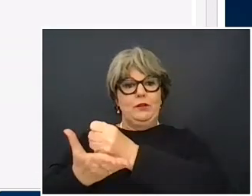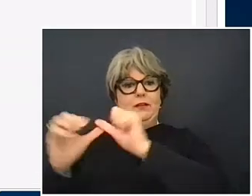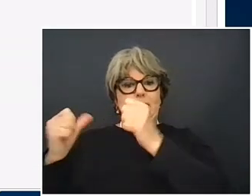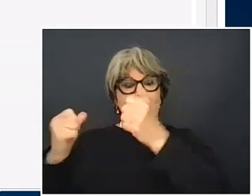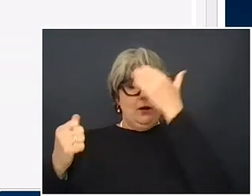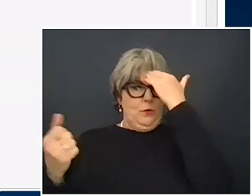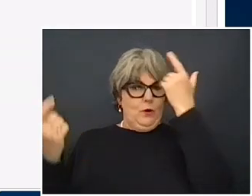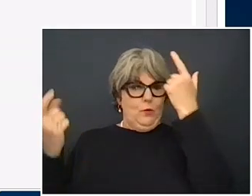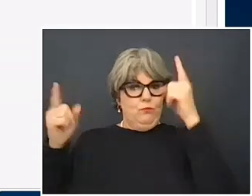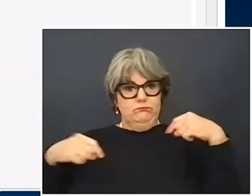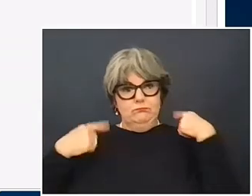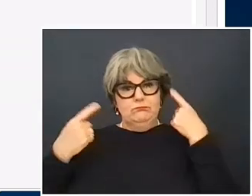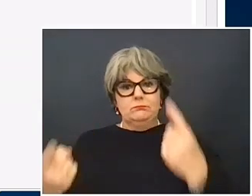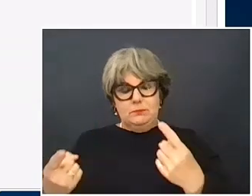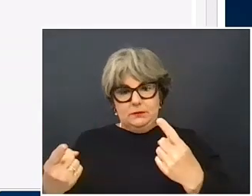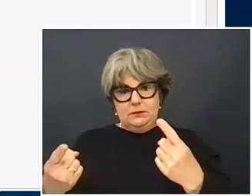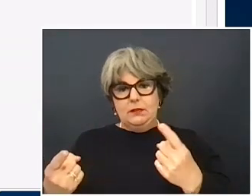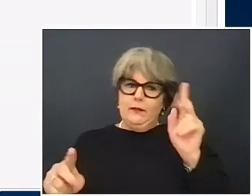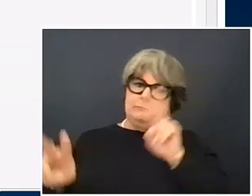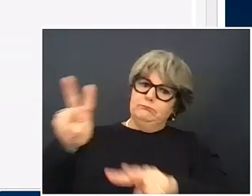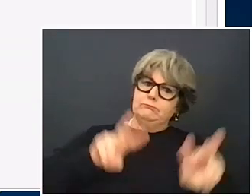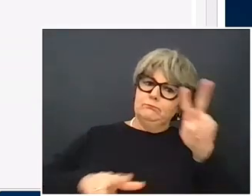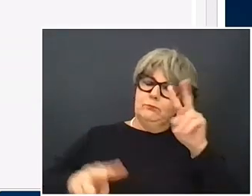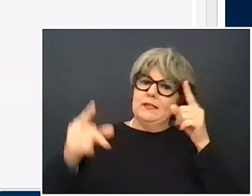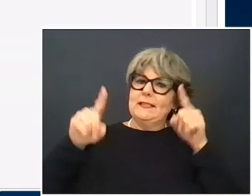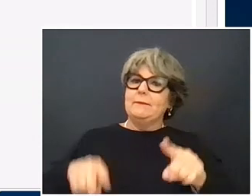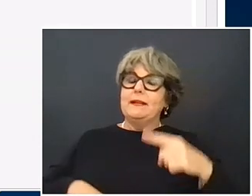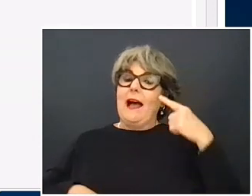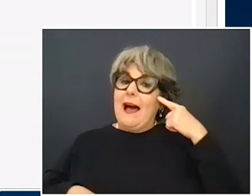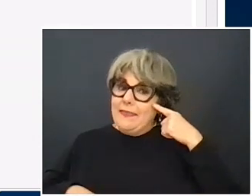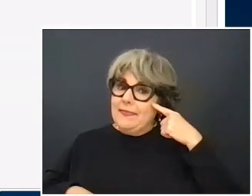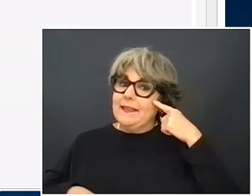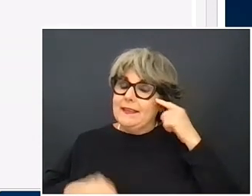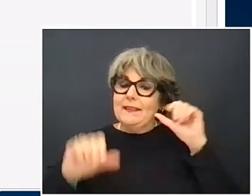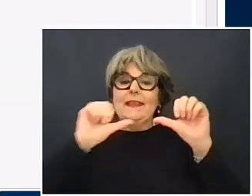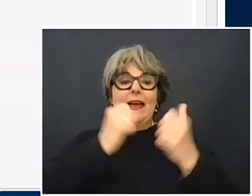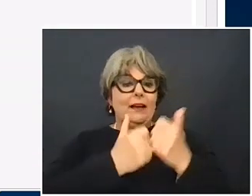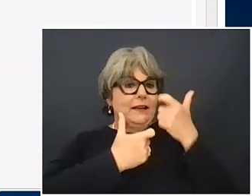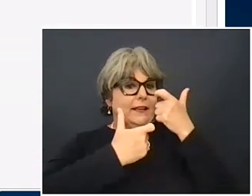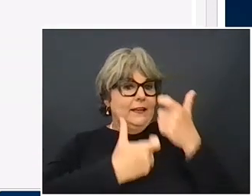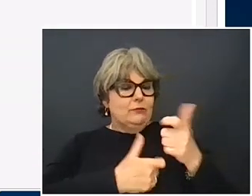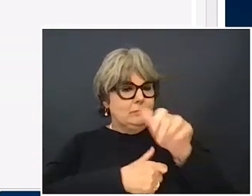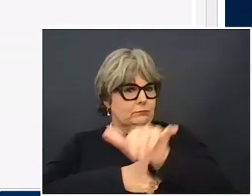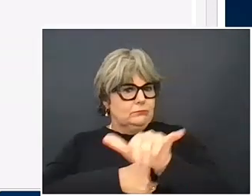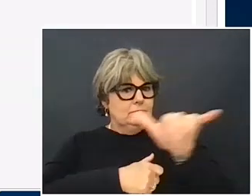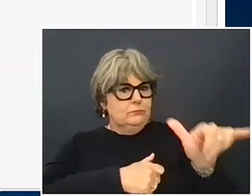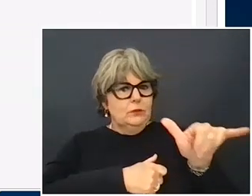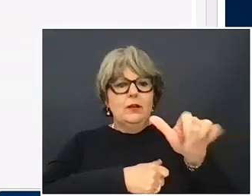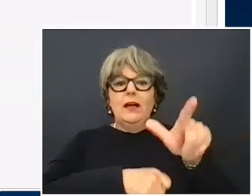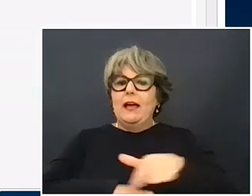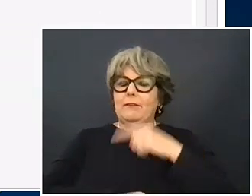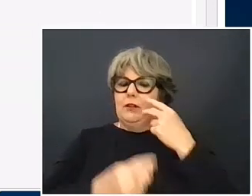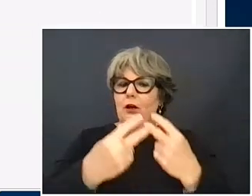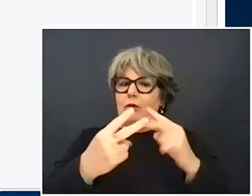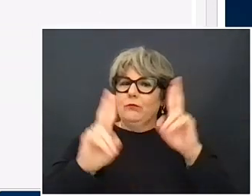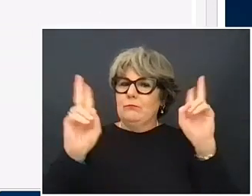it can take a look at what's going on. So I think it's in the agency's interest as well to have a longer look back period, so that they can see if there were